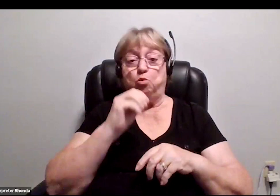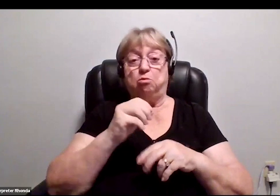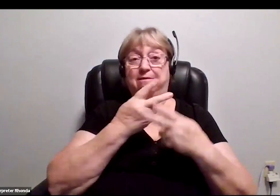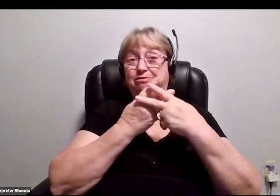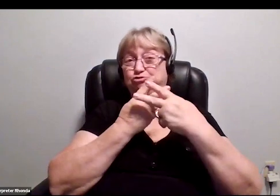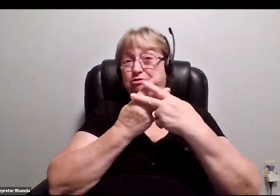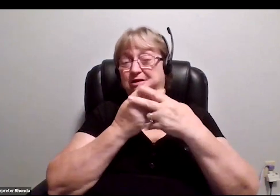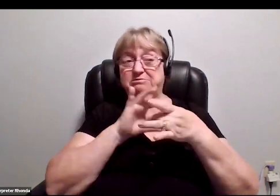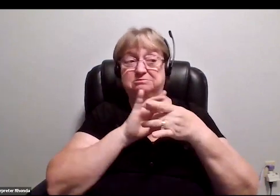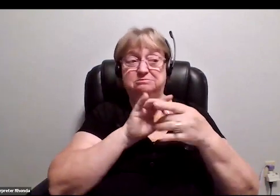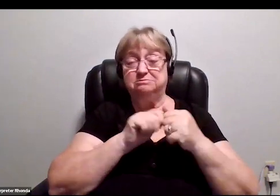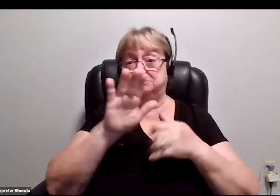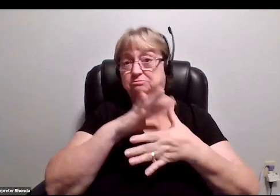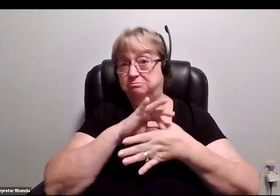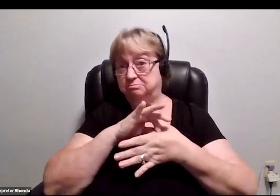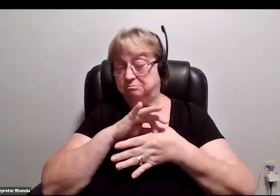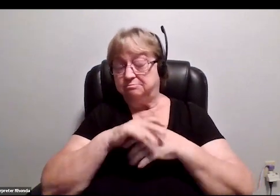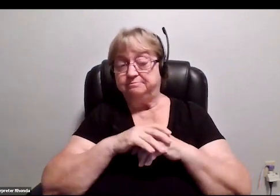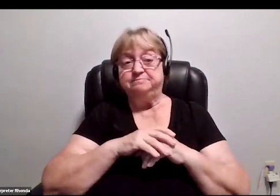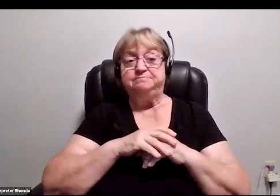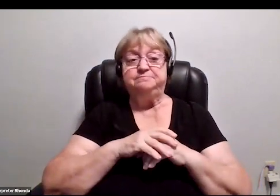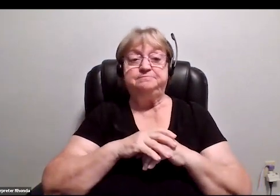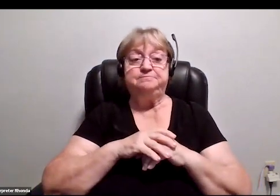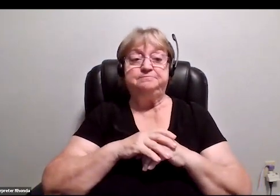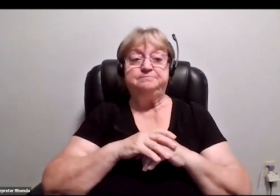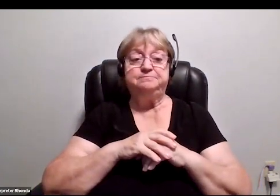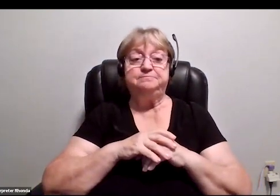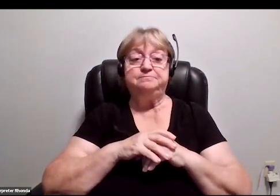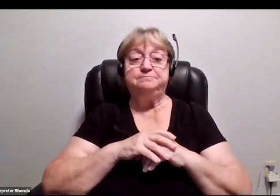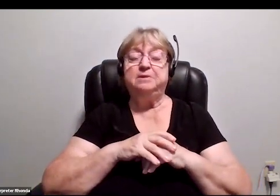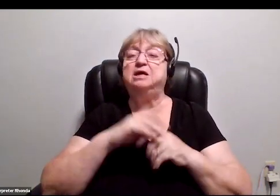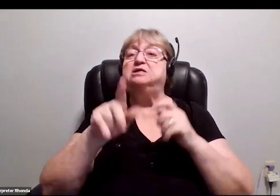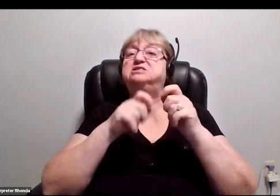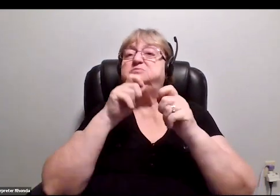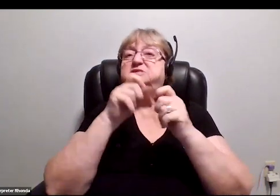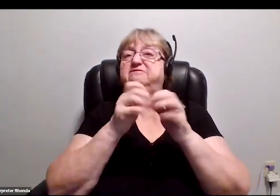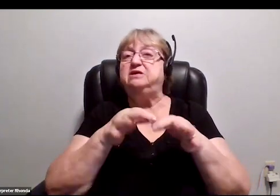to your content. Certain keywords may tell the platform